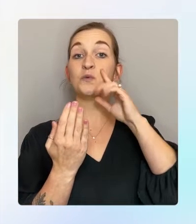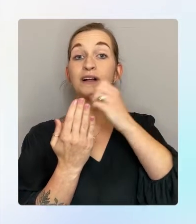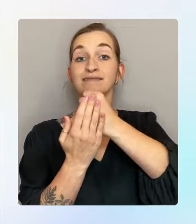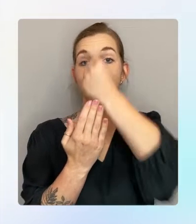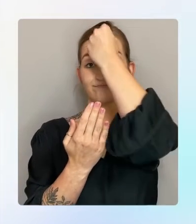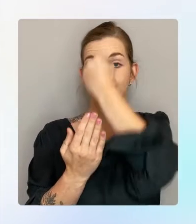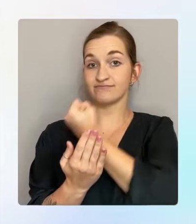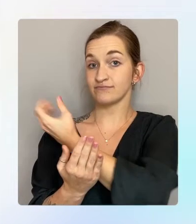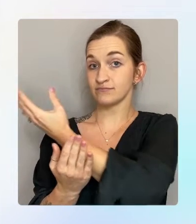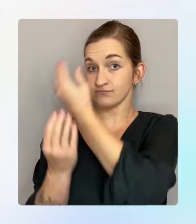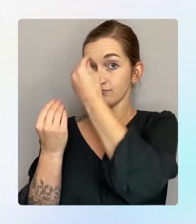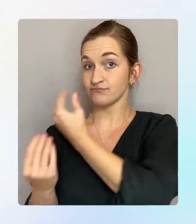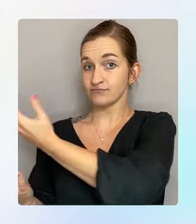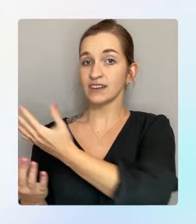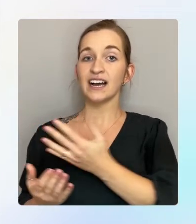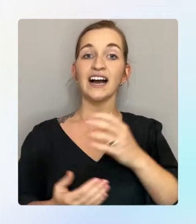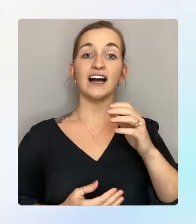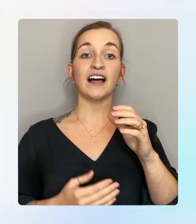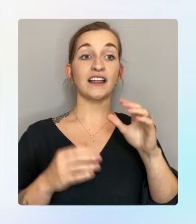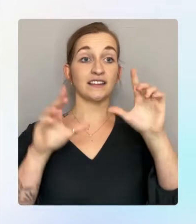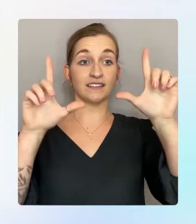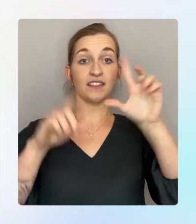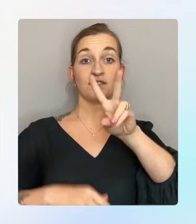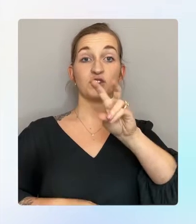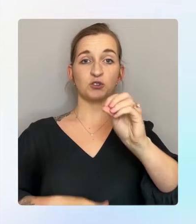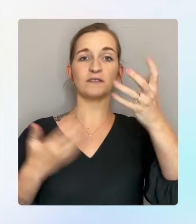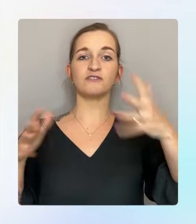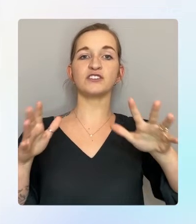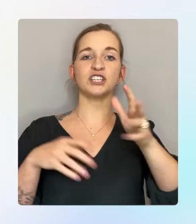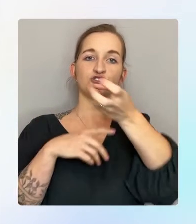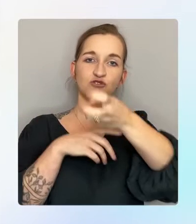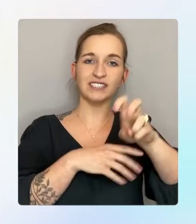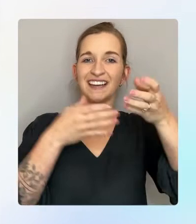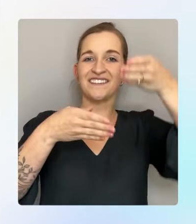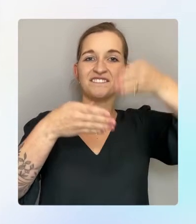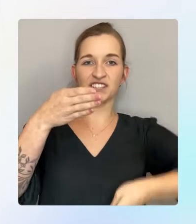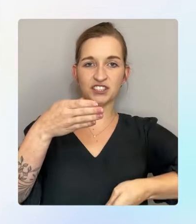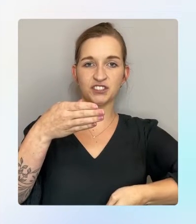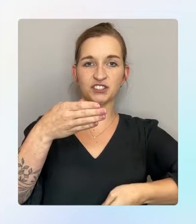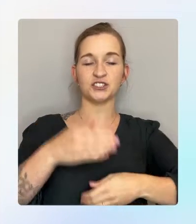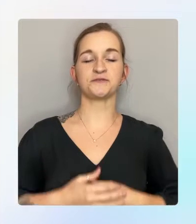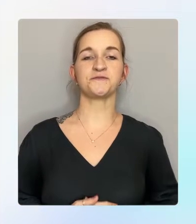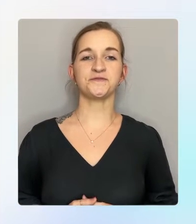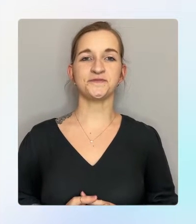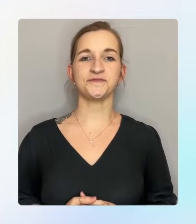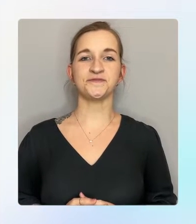that the virtual object has completed its transition to its shown and hidden states.